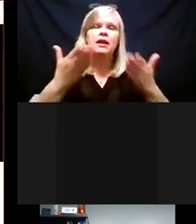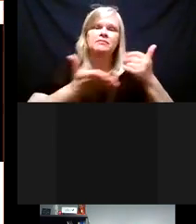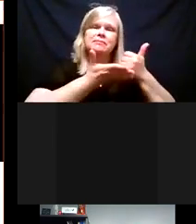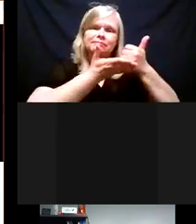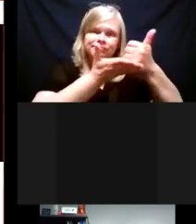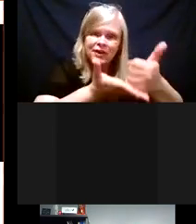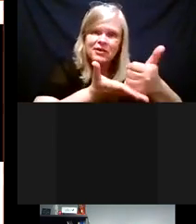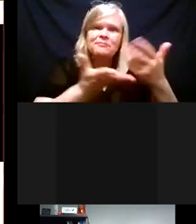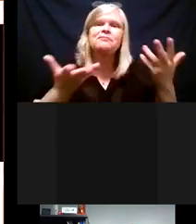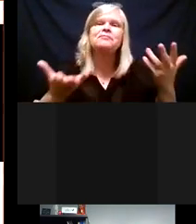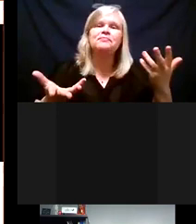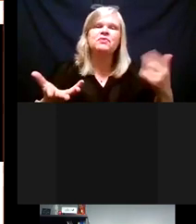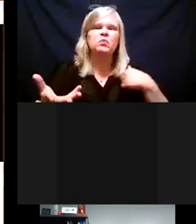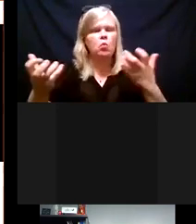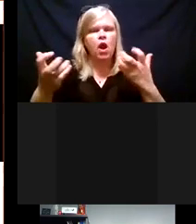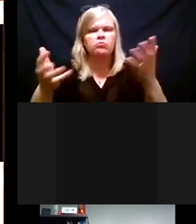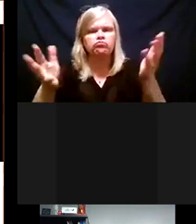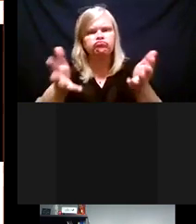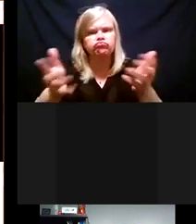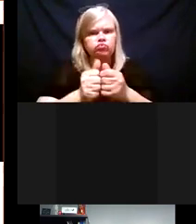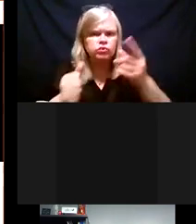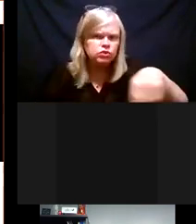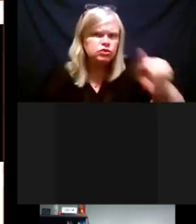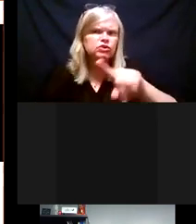WE WANTED TO TALK TO Y'ALL ABOUT A FEW DIFFERENT SCENARIOS, SOME